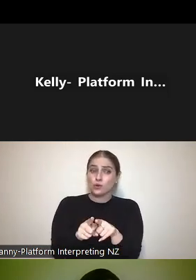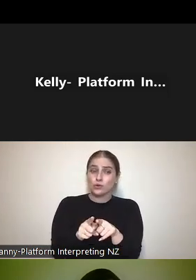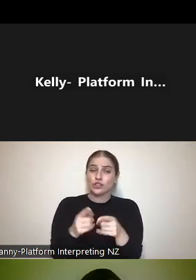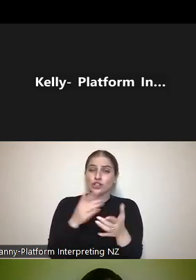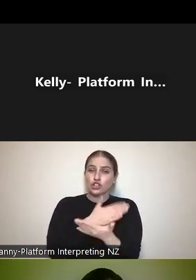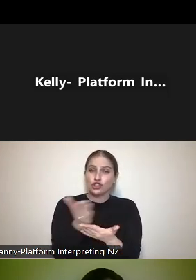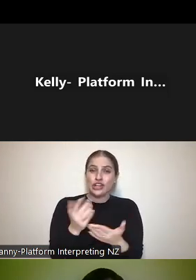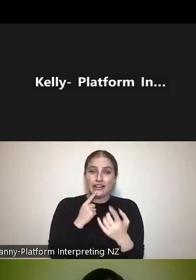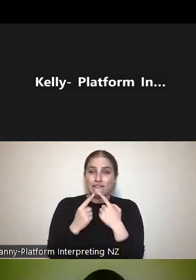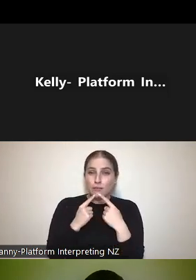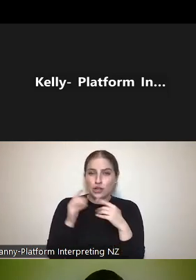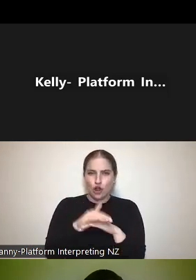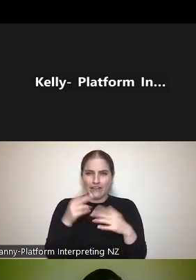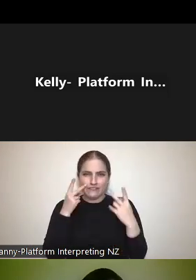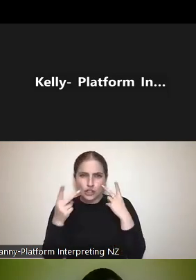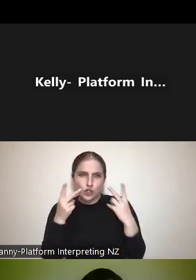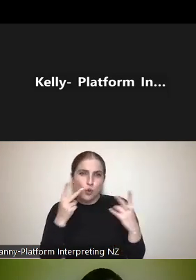So, what's the lighting like?